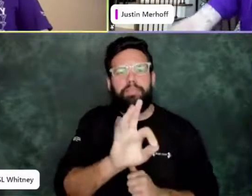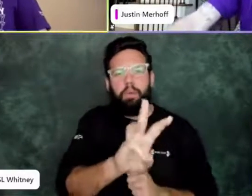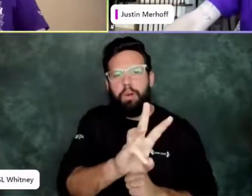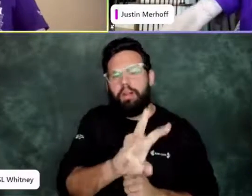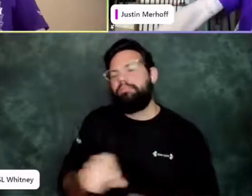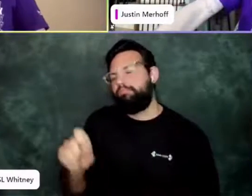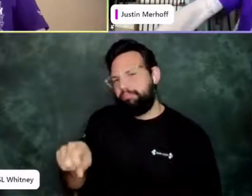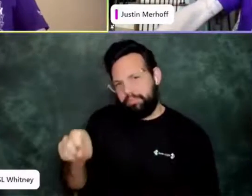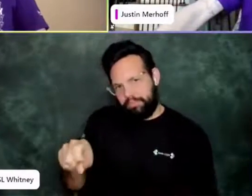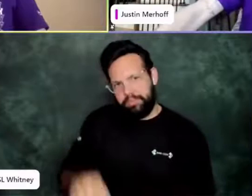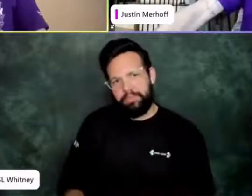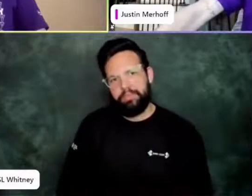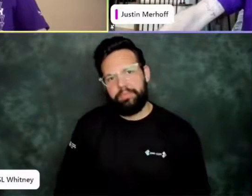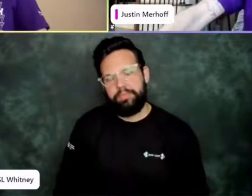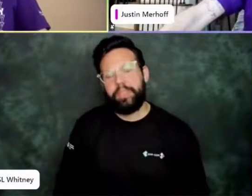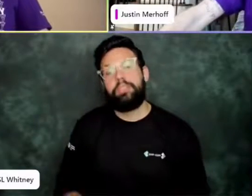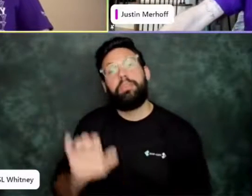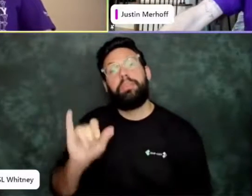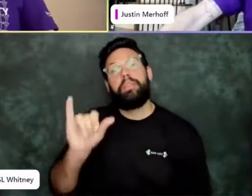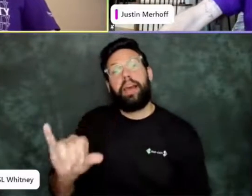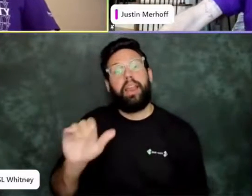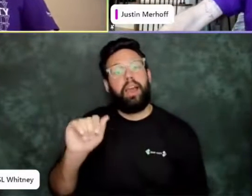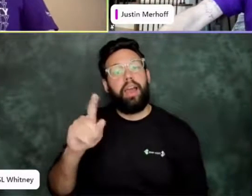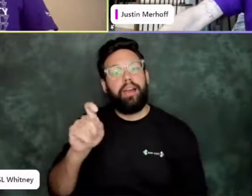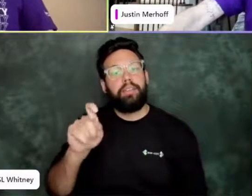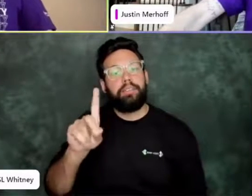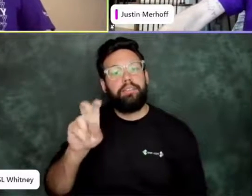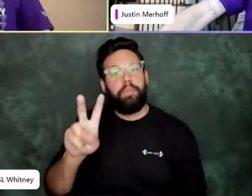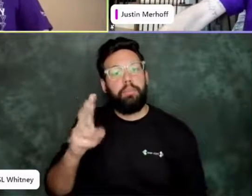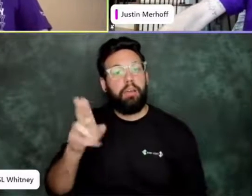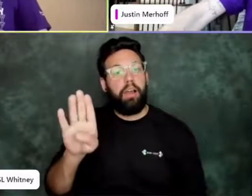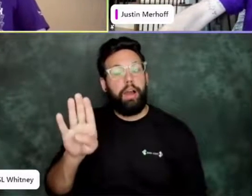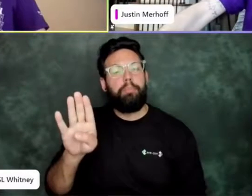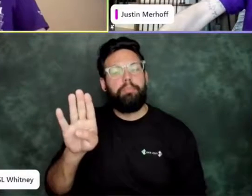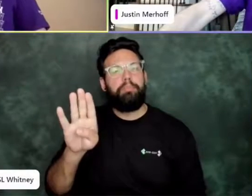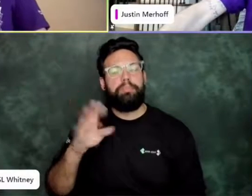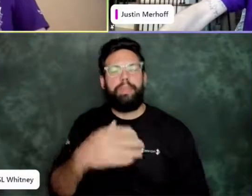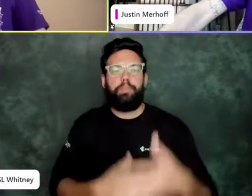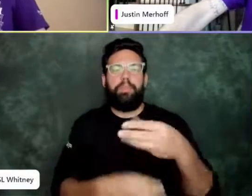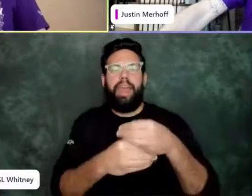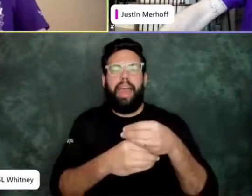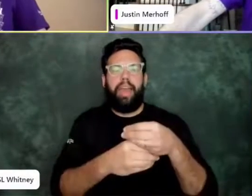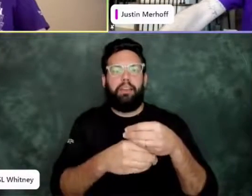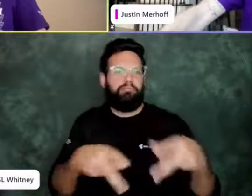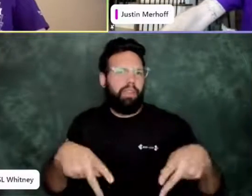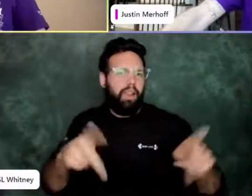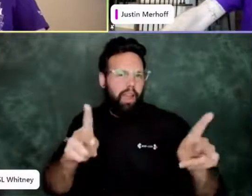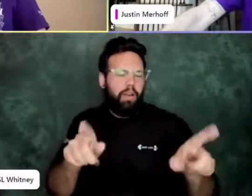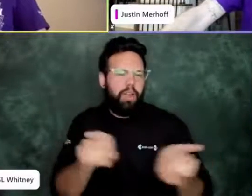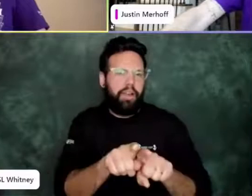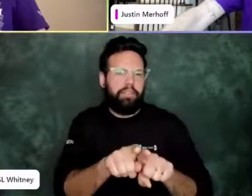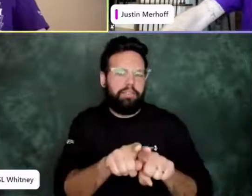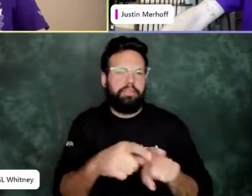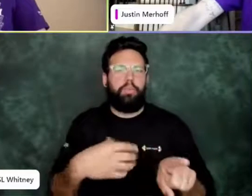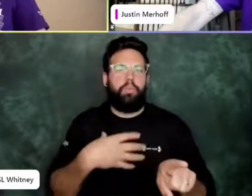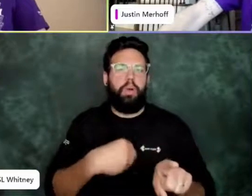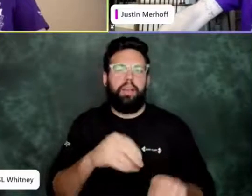So that axe Developer Hub URL would need to be whitelisted in order to extend the data there and also if there are access concerns as well,